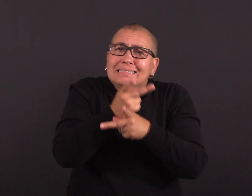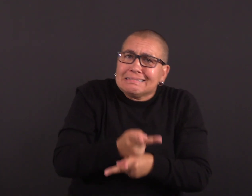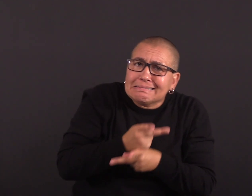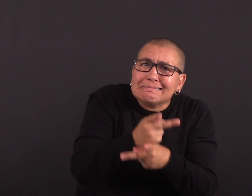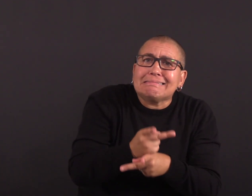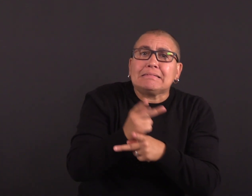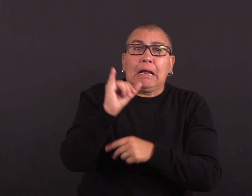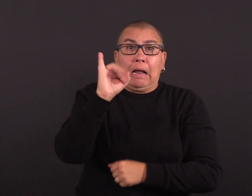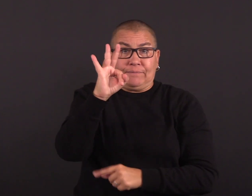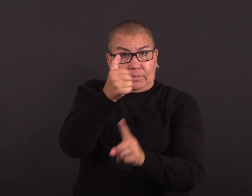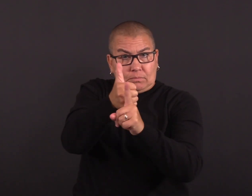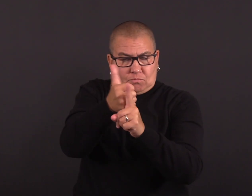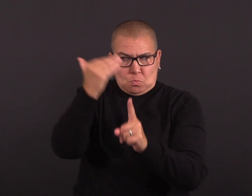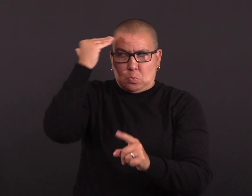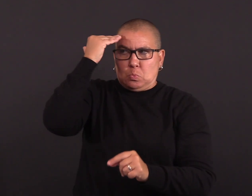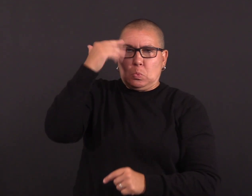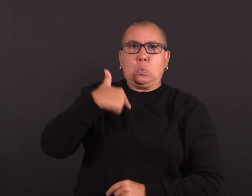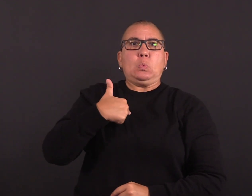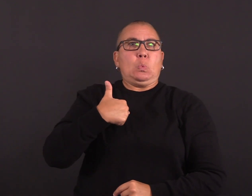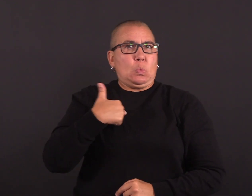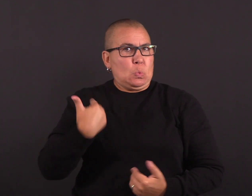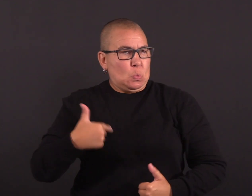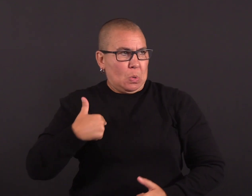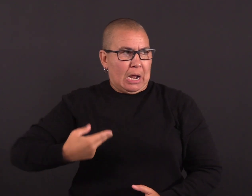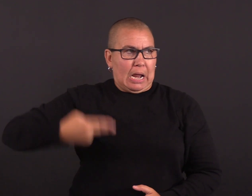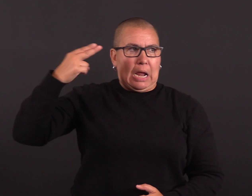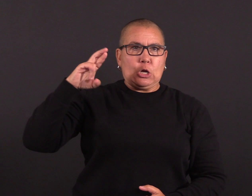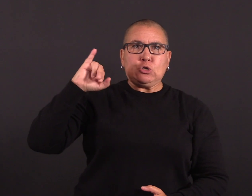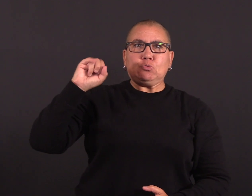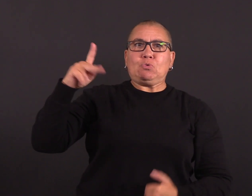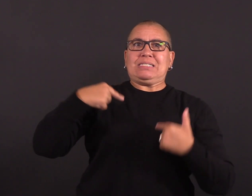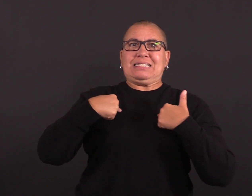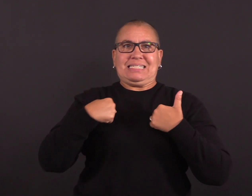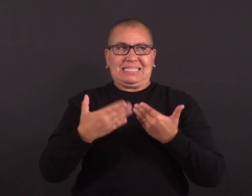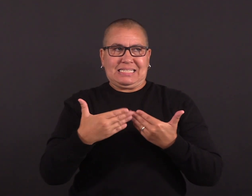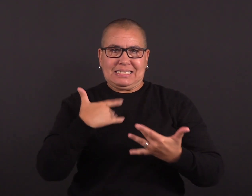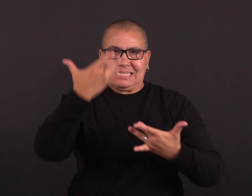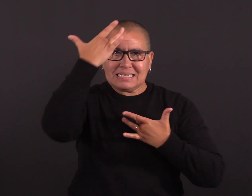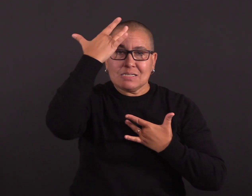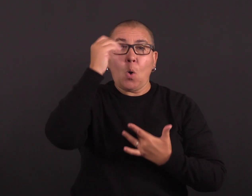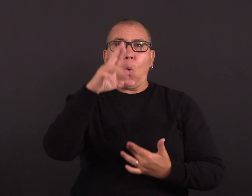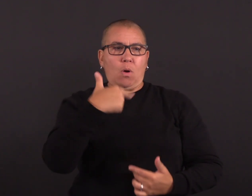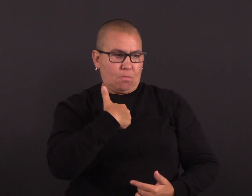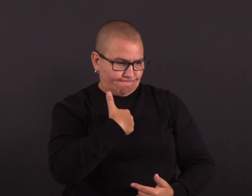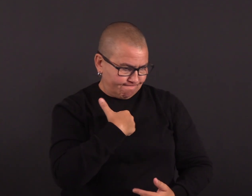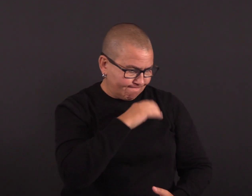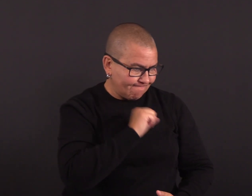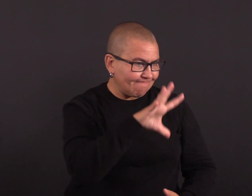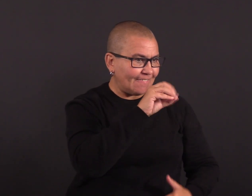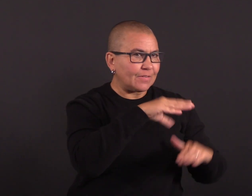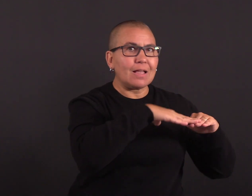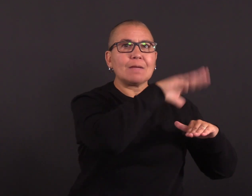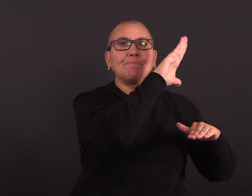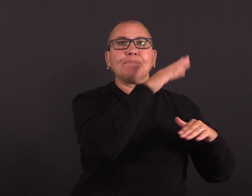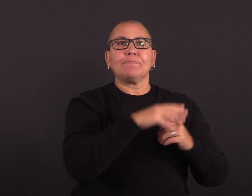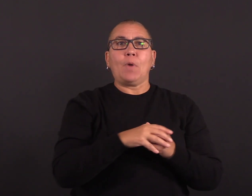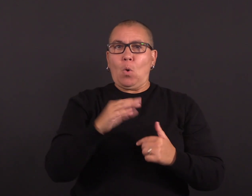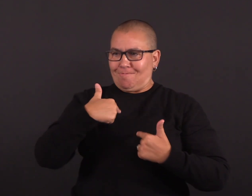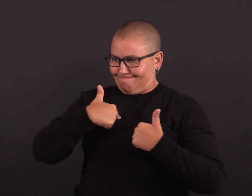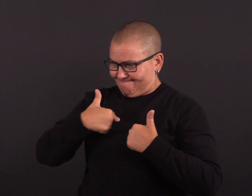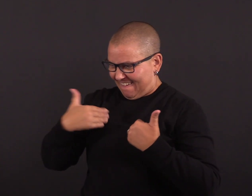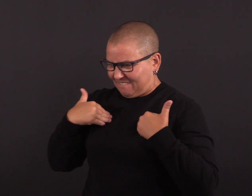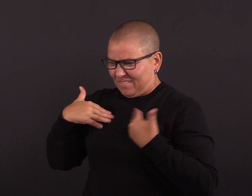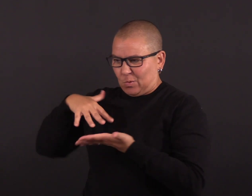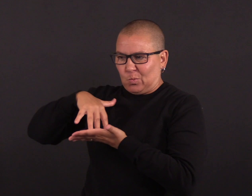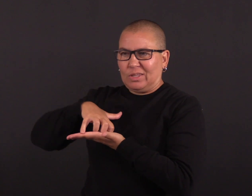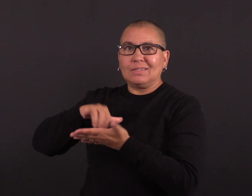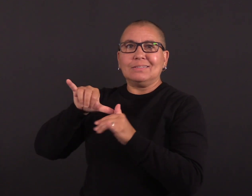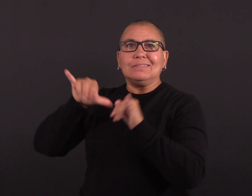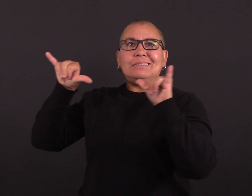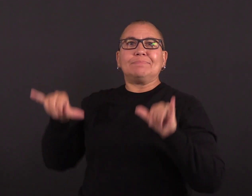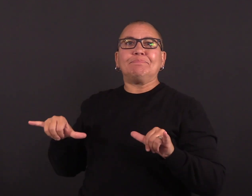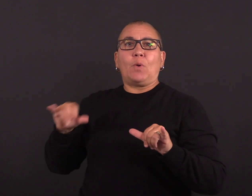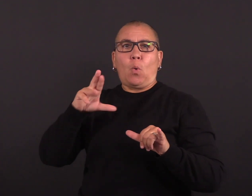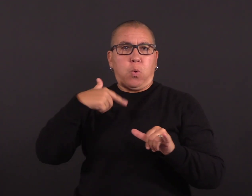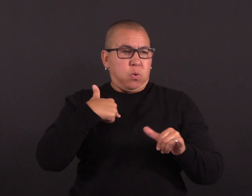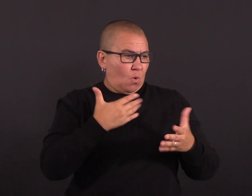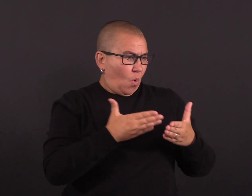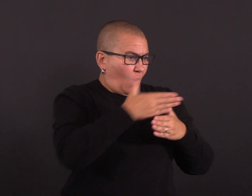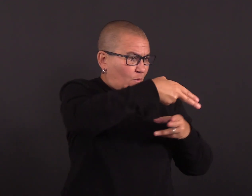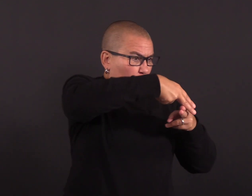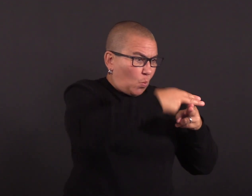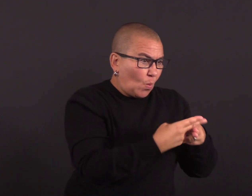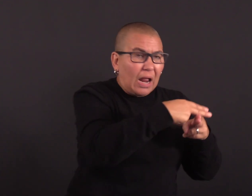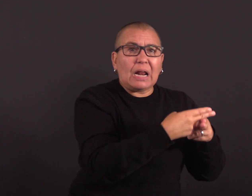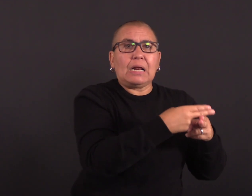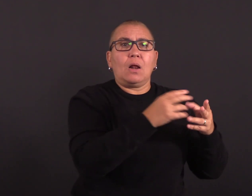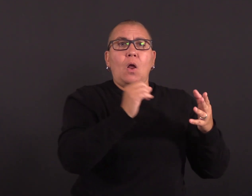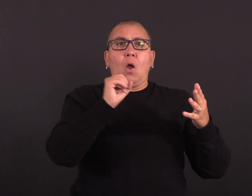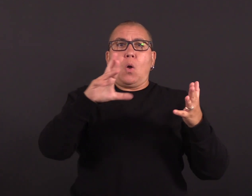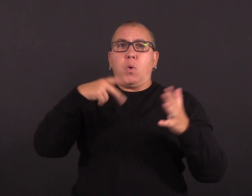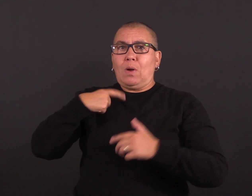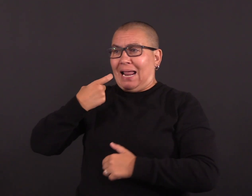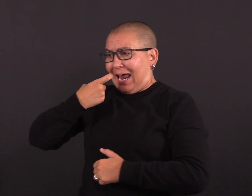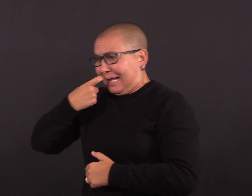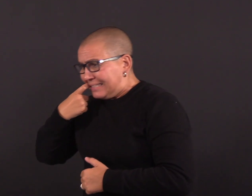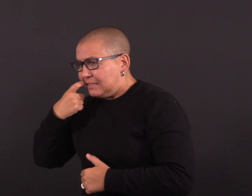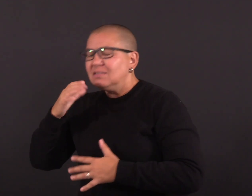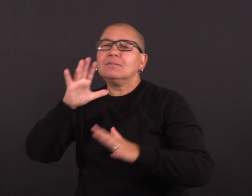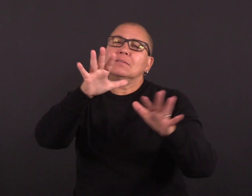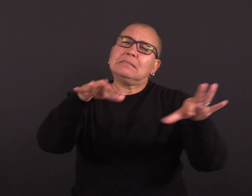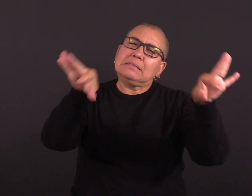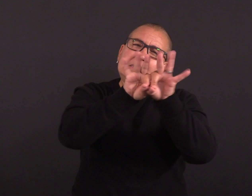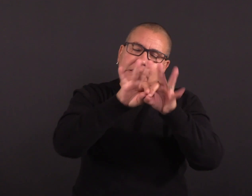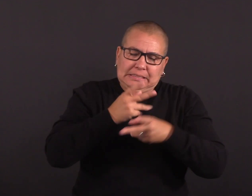obstructive pulmonary disorder (COPD). Protective efforts, such as avoiding